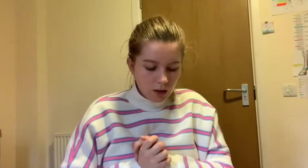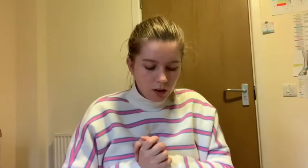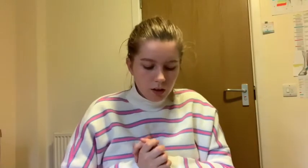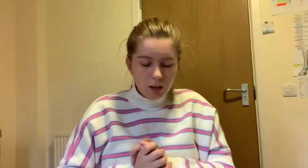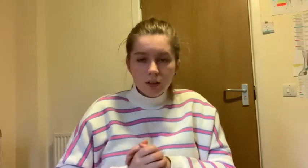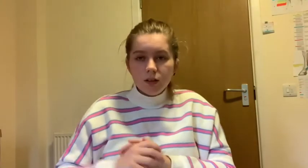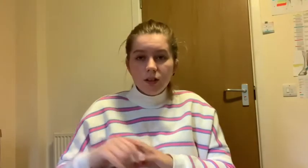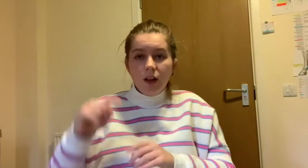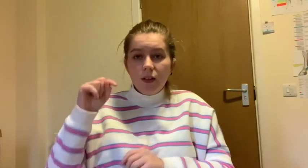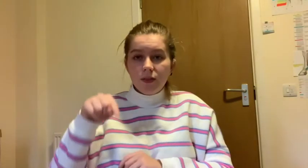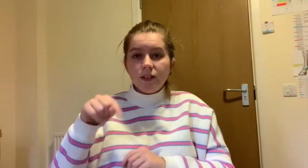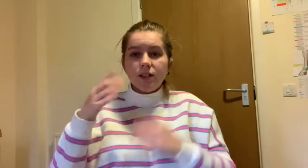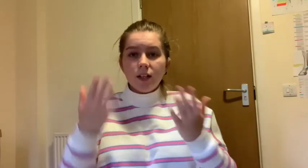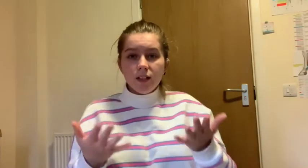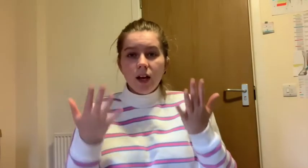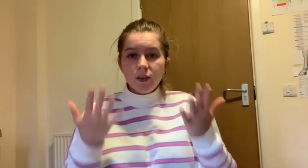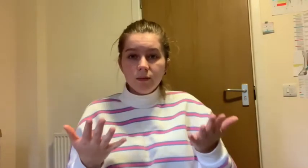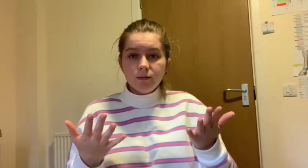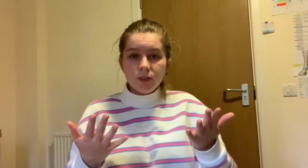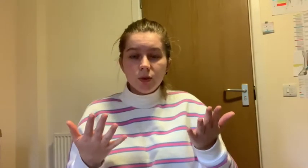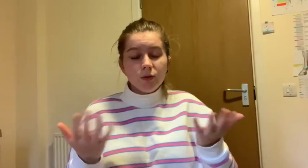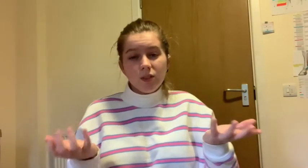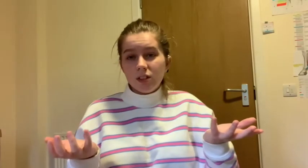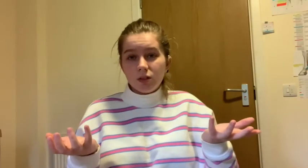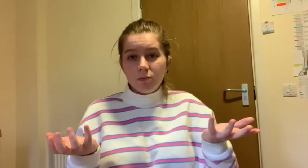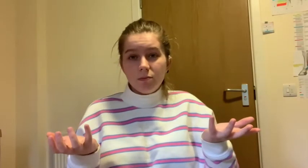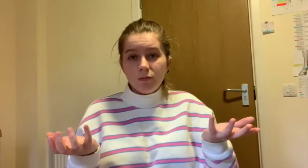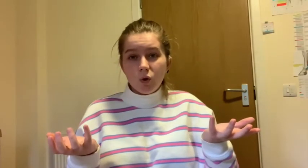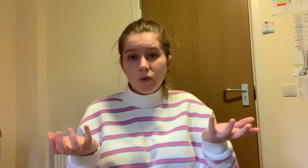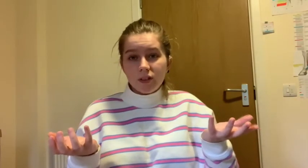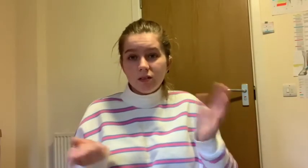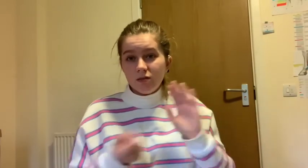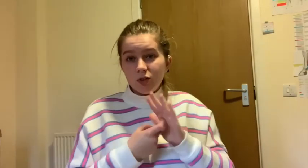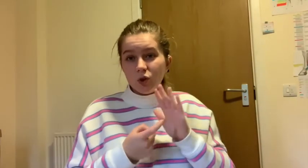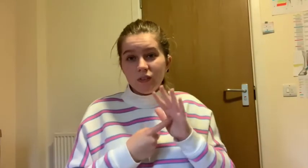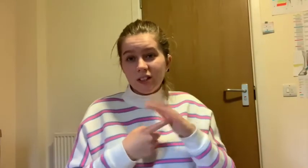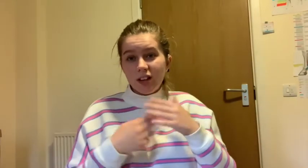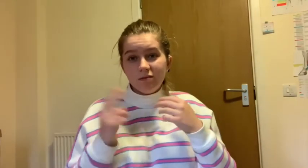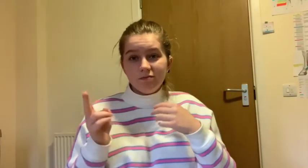"This is getting heavy" so this is the chorus again...